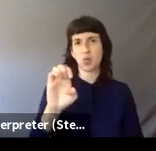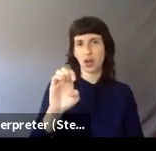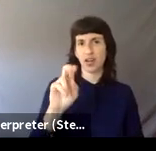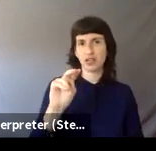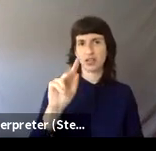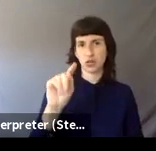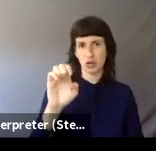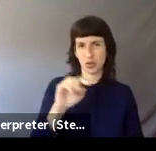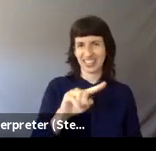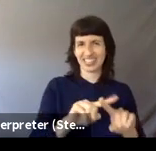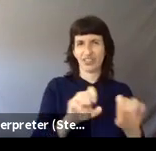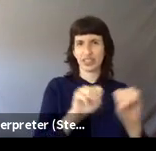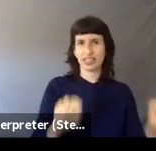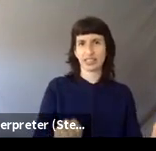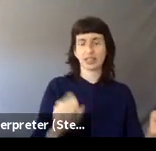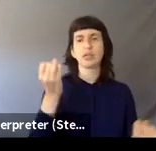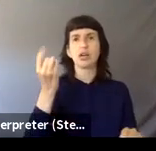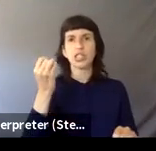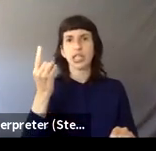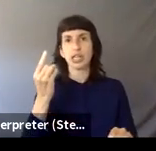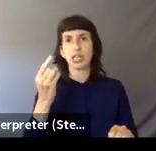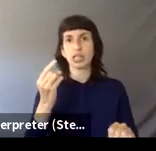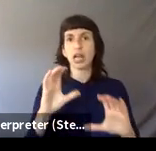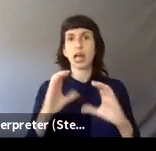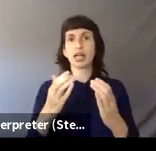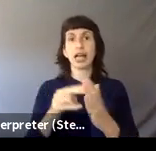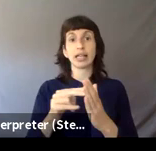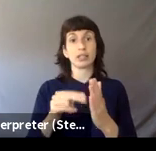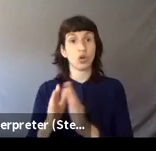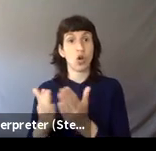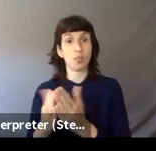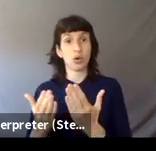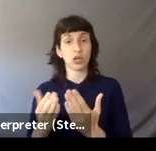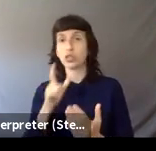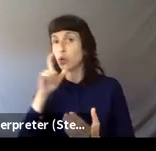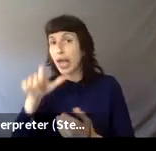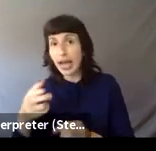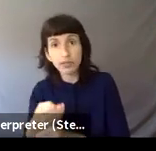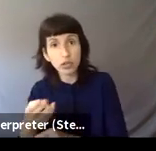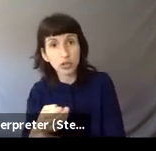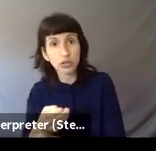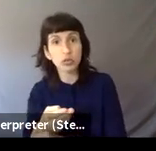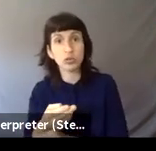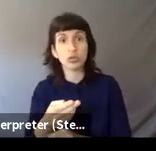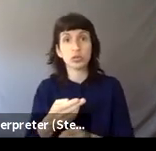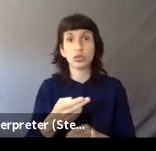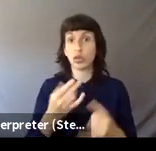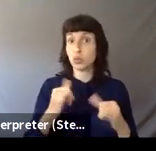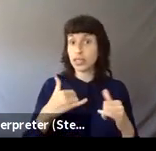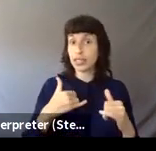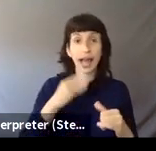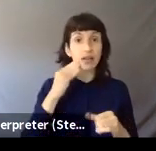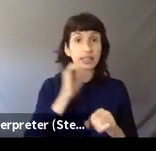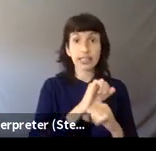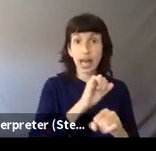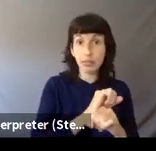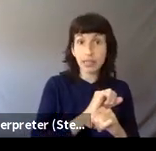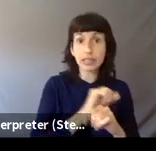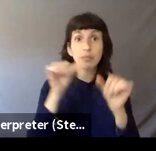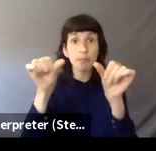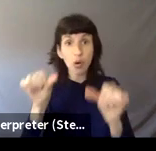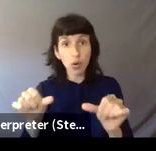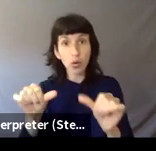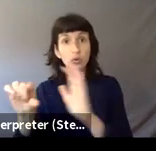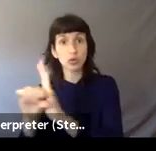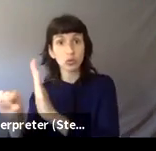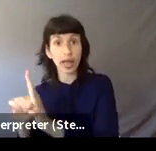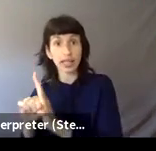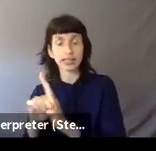So one more item that I just wanted to highlight. I don't think it was covered in the last two days, and if it was, you just get to see it twice. There is, if you're brand new to Microsoft Teams